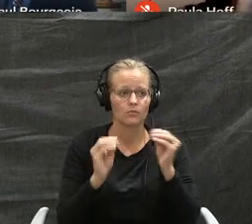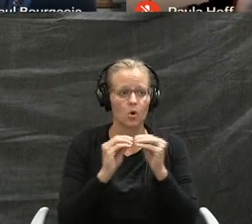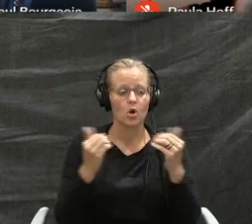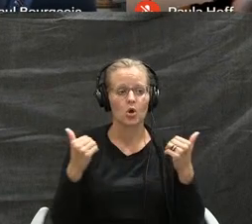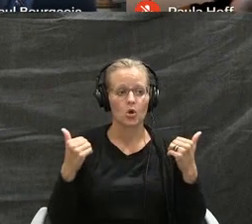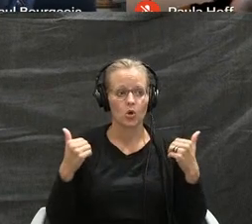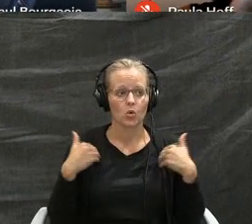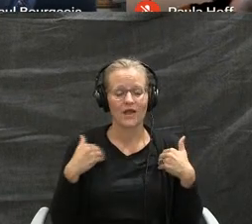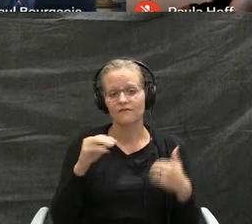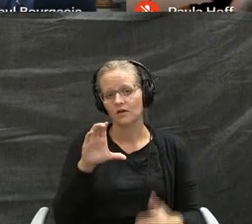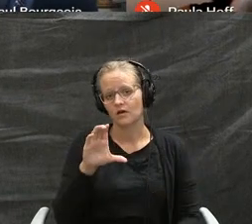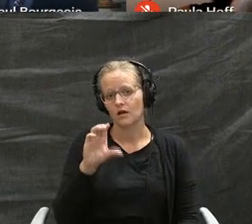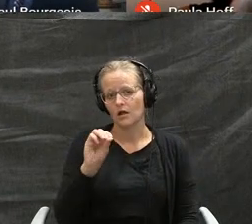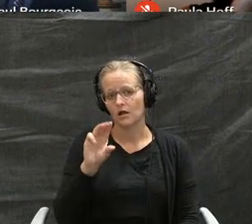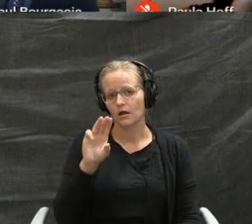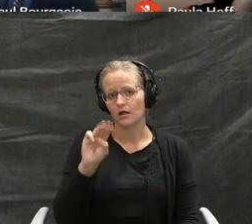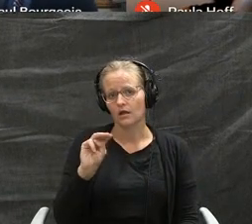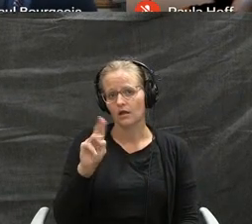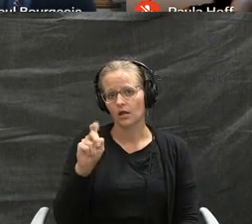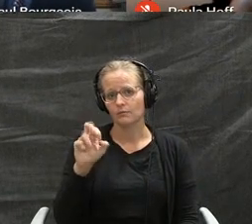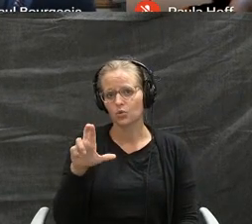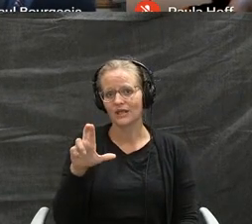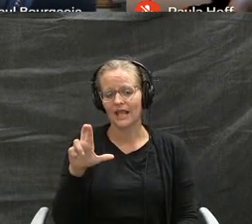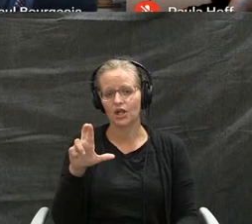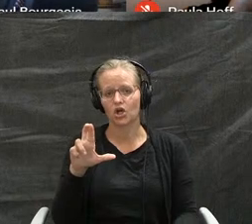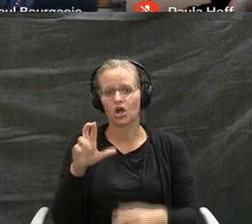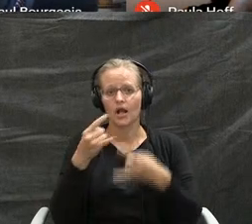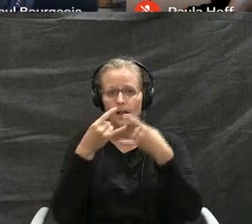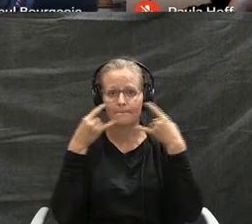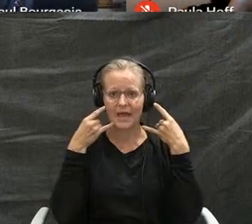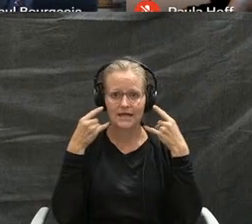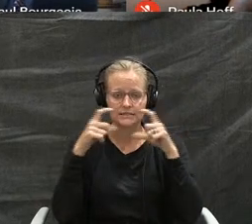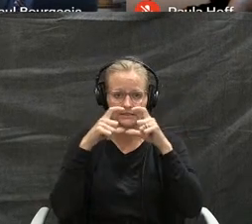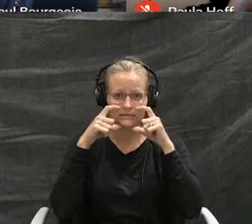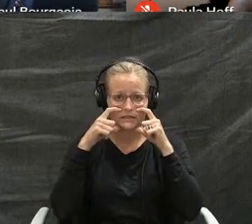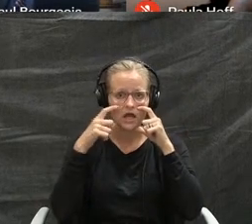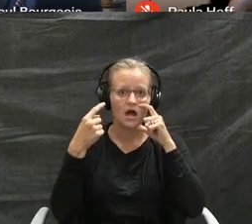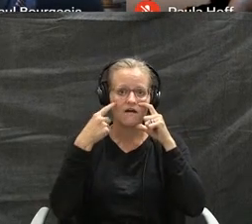people with specific needs students. Those are a little bit